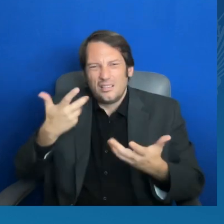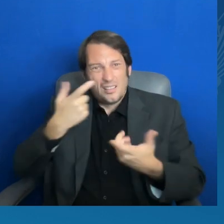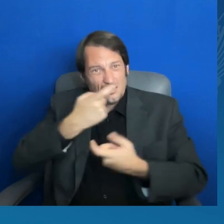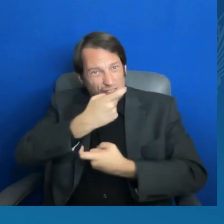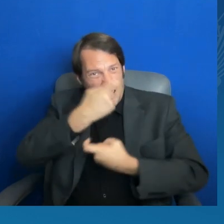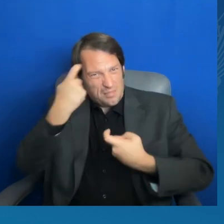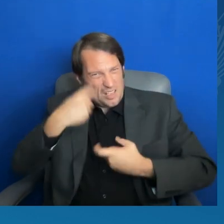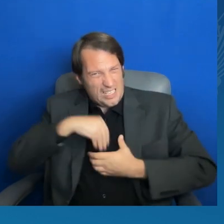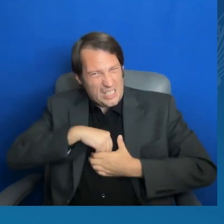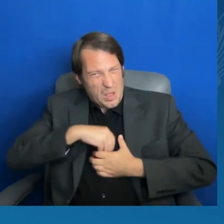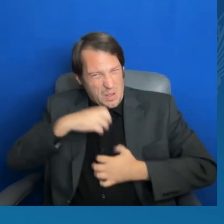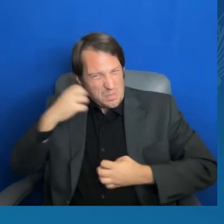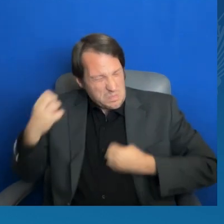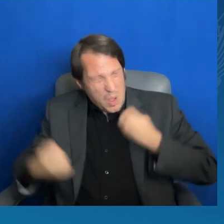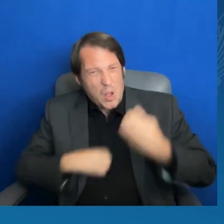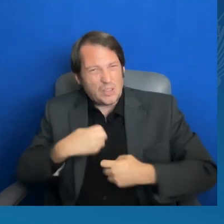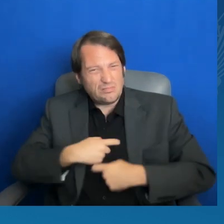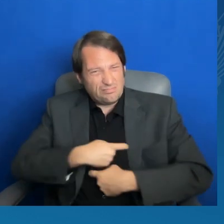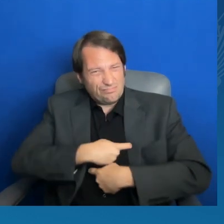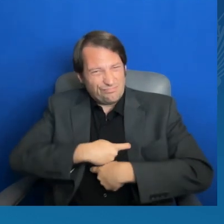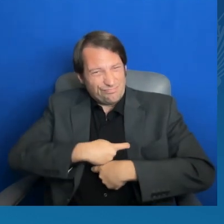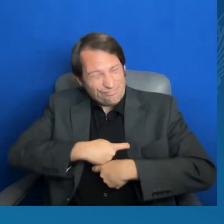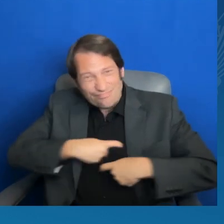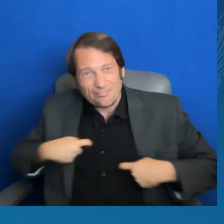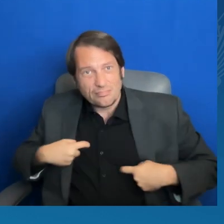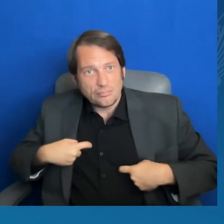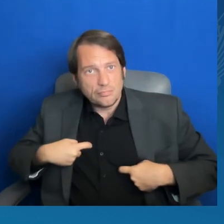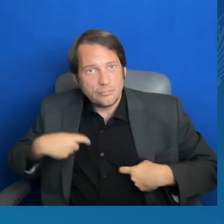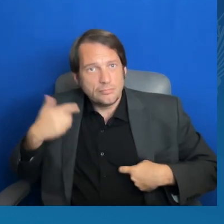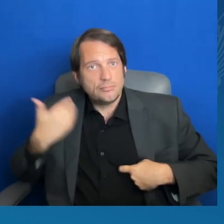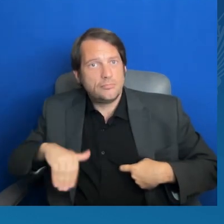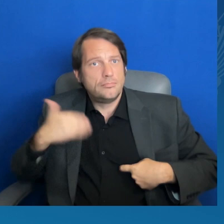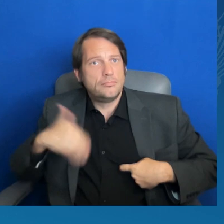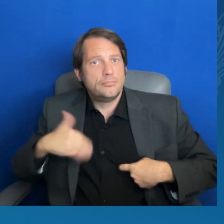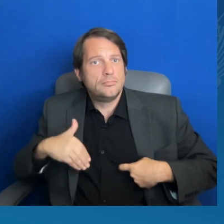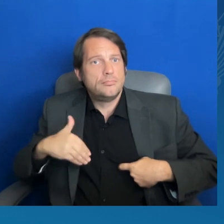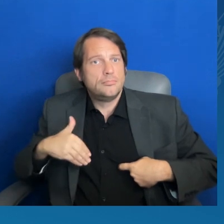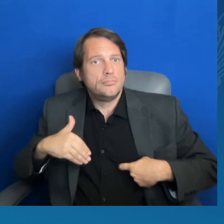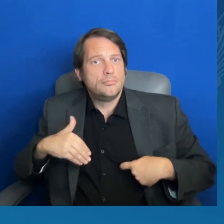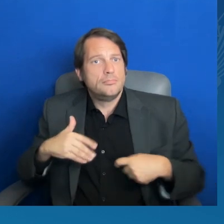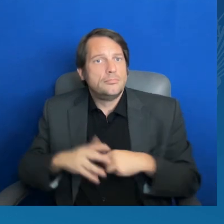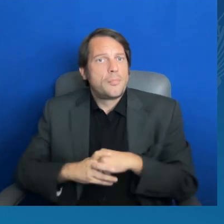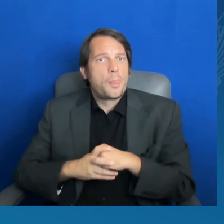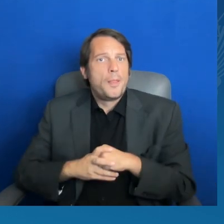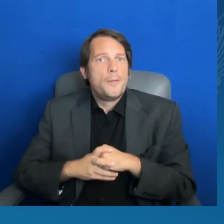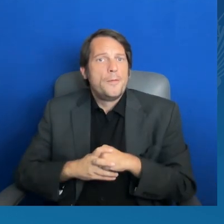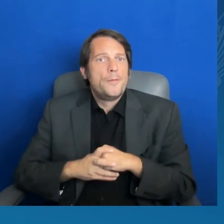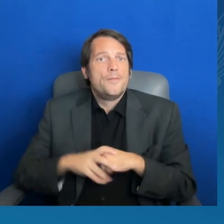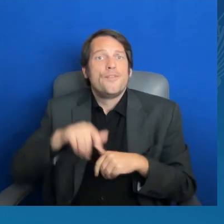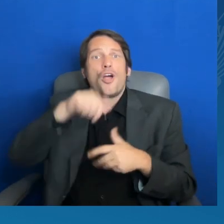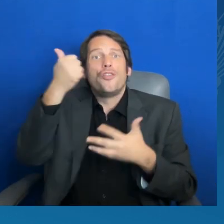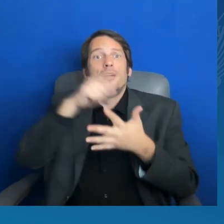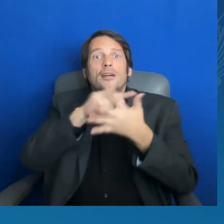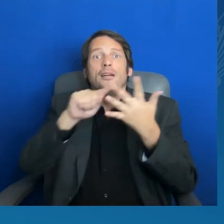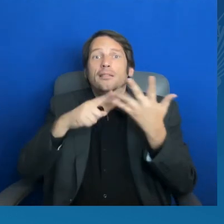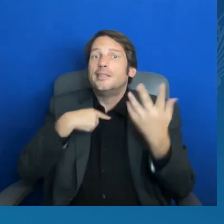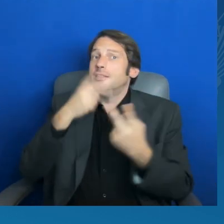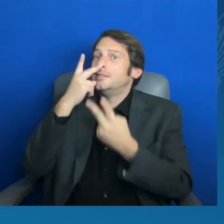But the other thing that I -- that I see over and over again throughout the country, every year, always and --